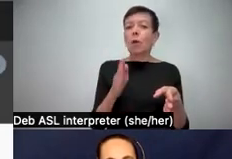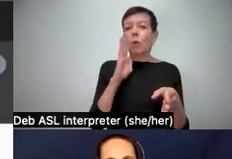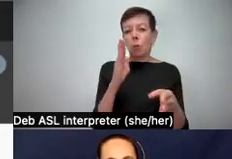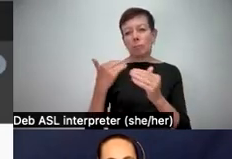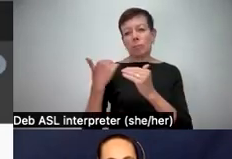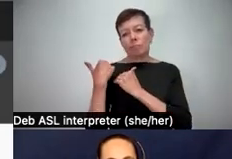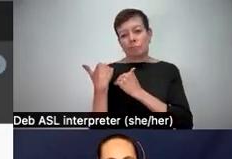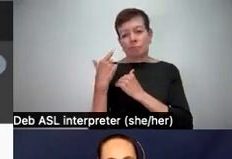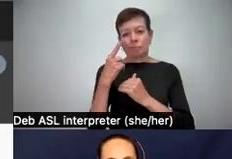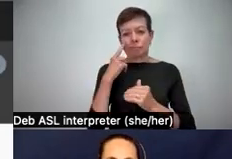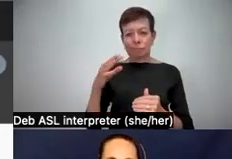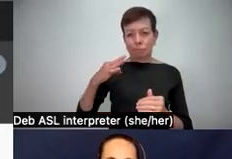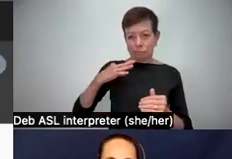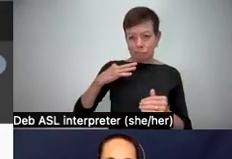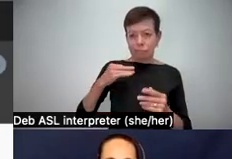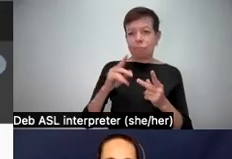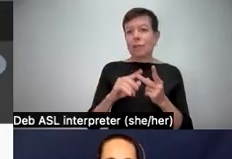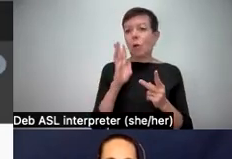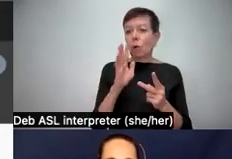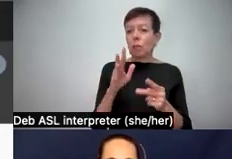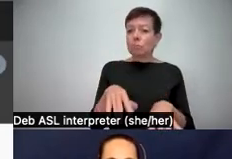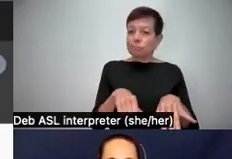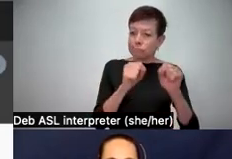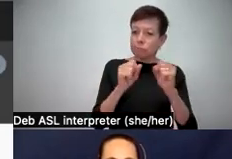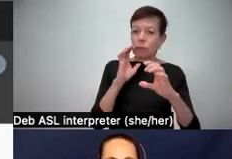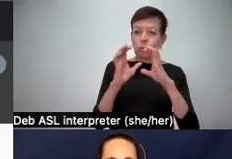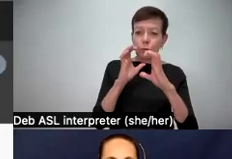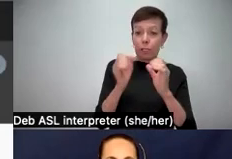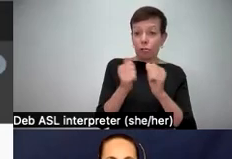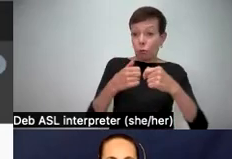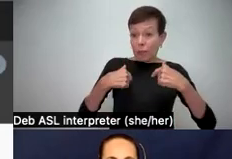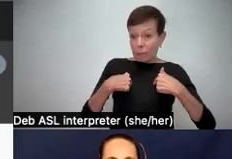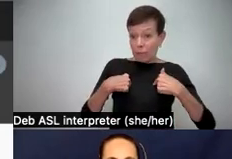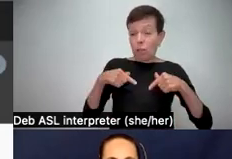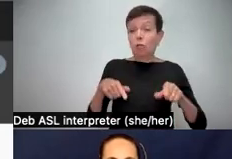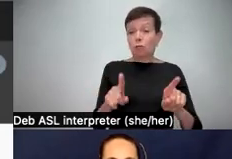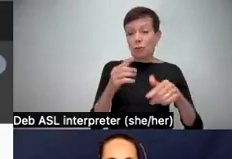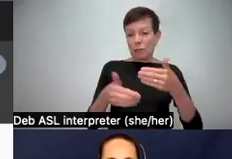and who is going to communicate with me and with CADA as we go through this process. Make sure all